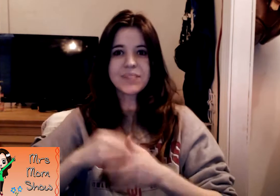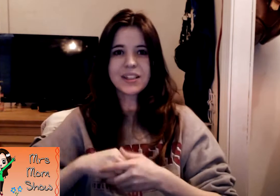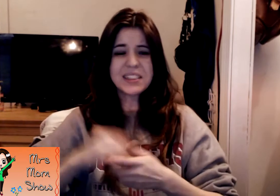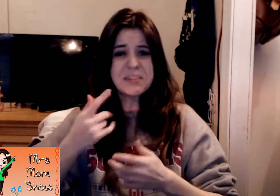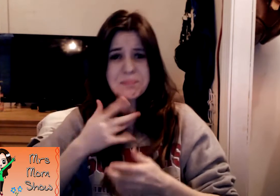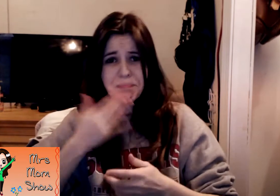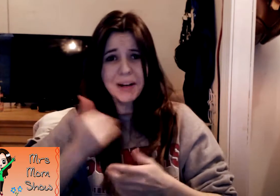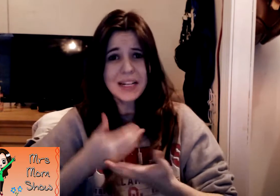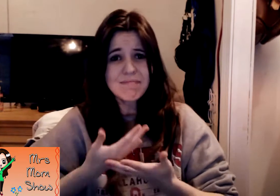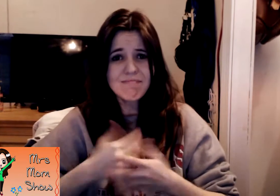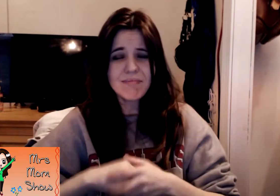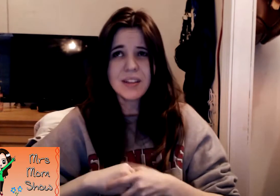It's better.